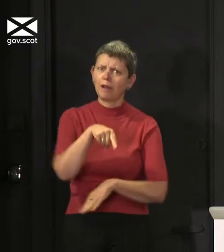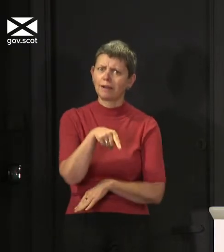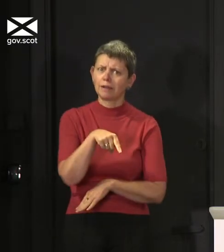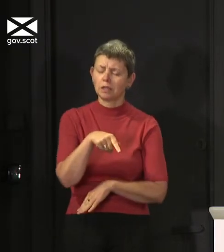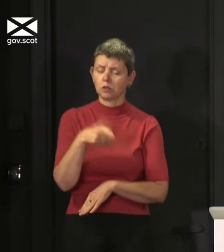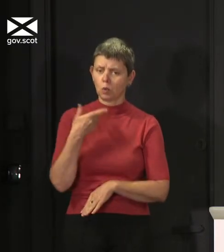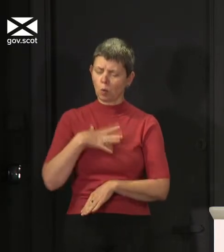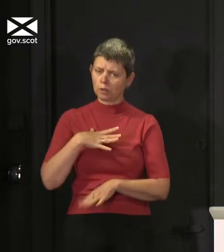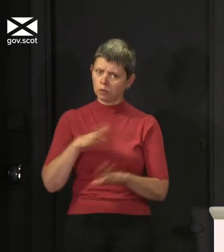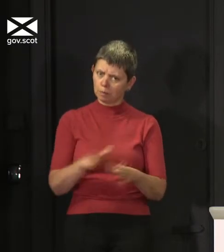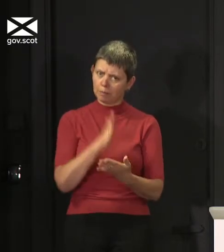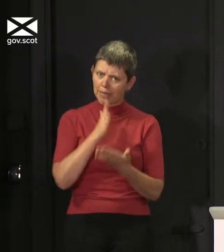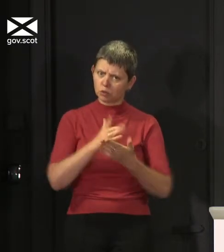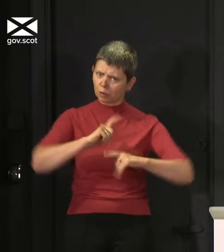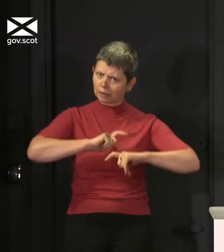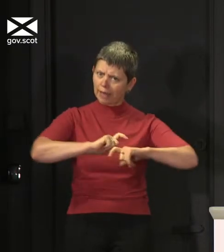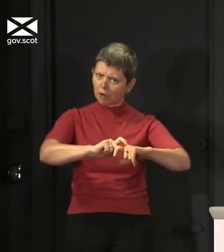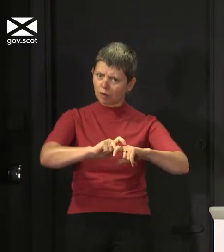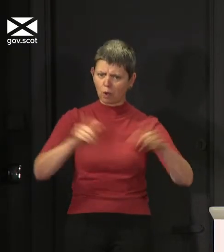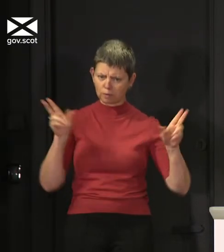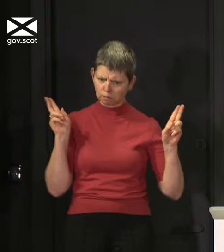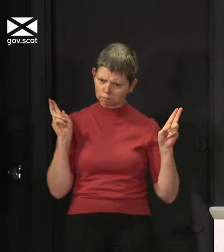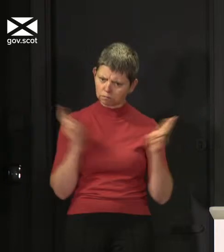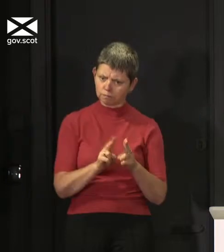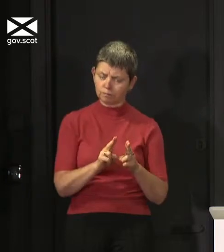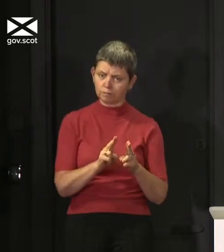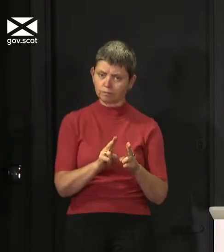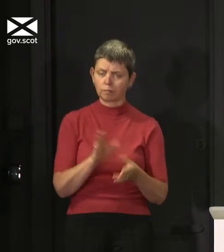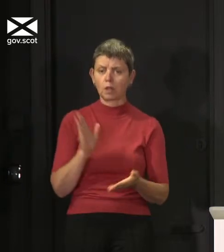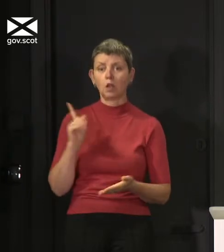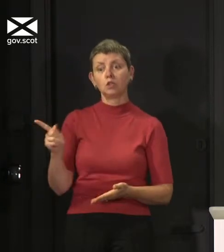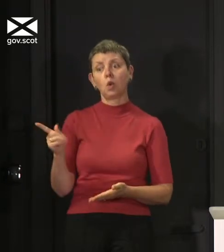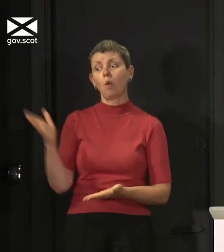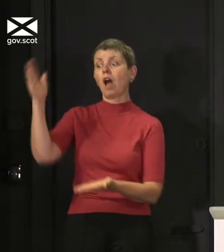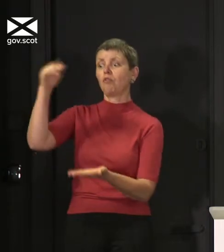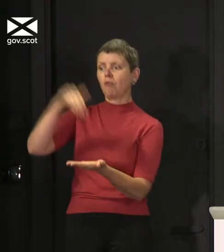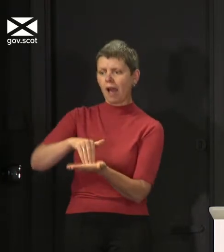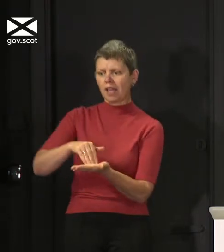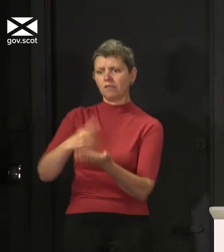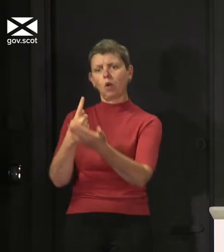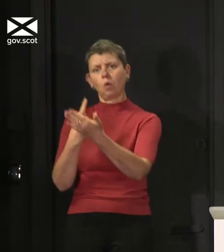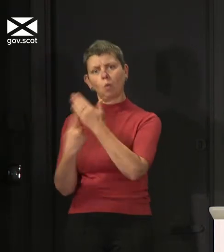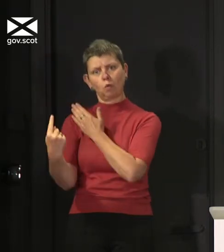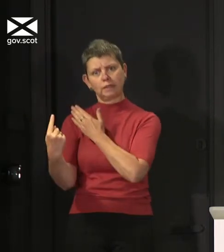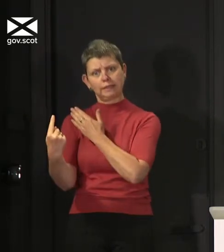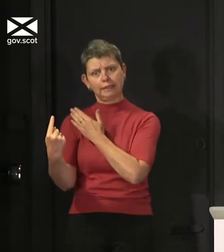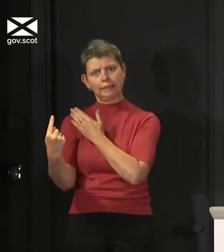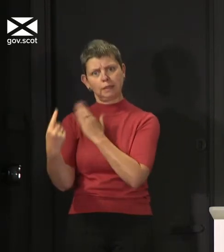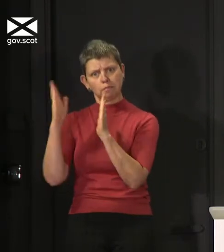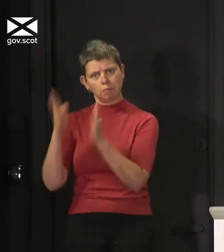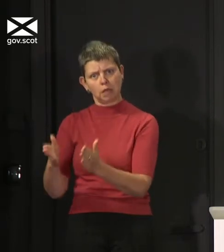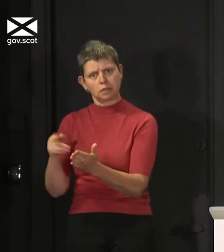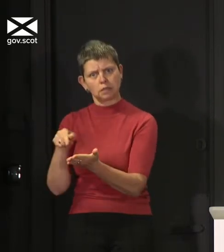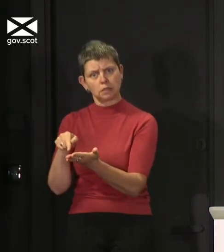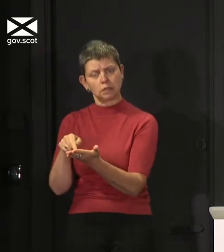The fact is that measures such as quarantine they become arguably more important, not less,